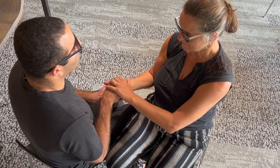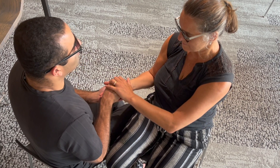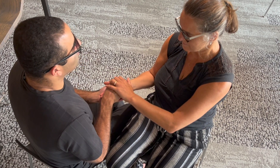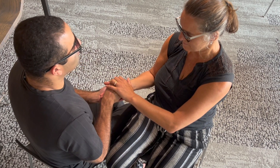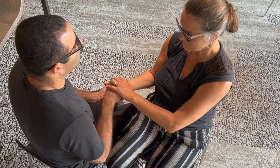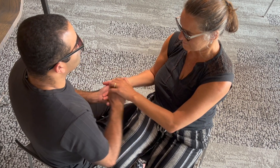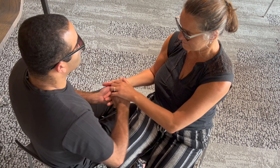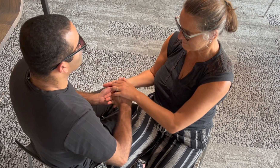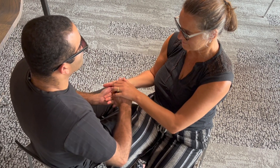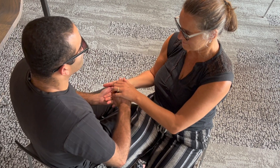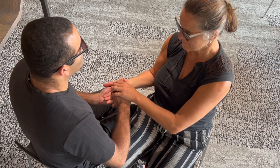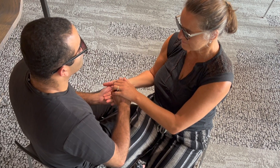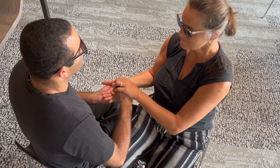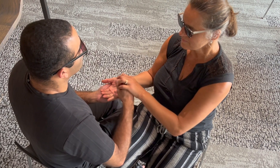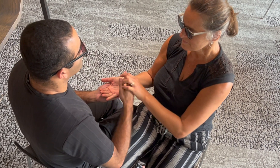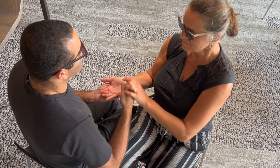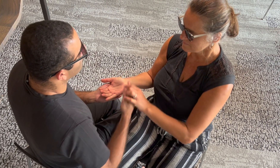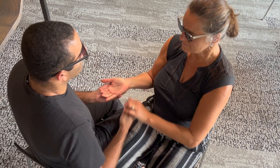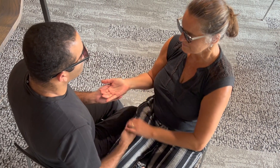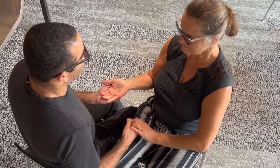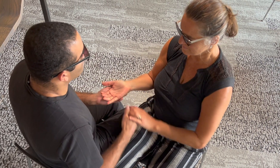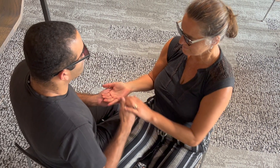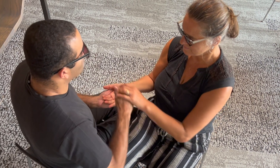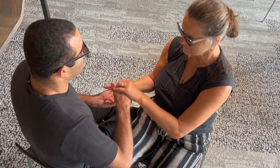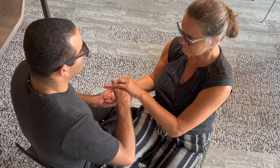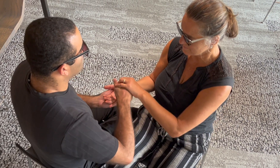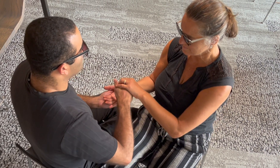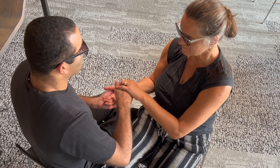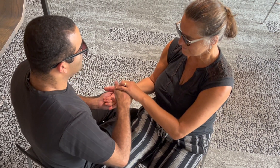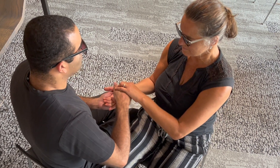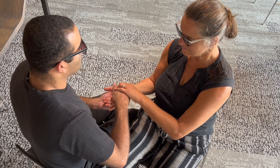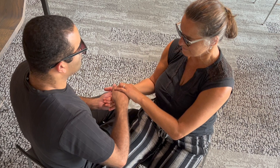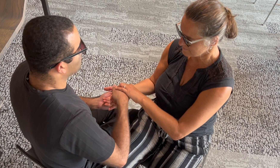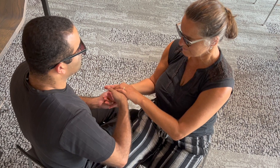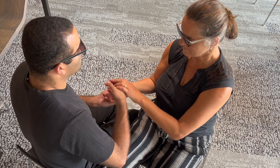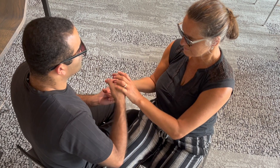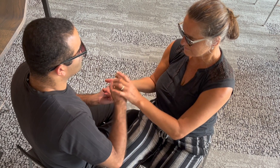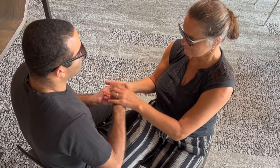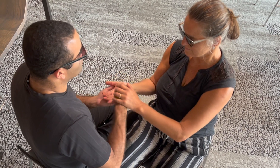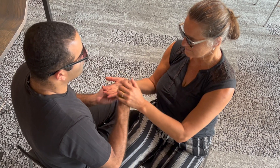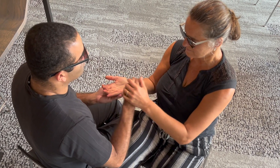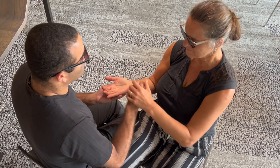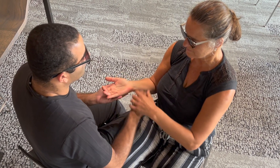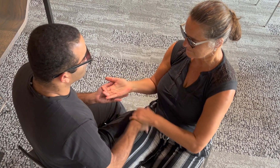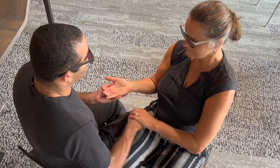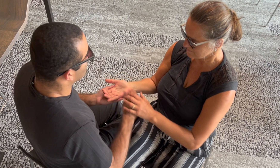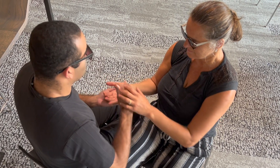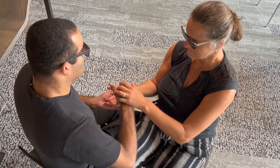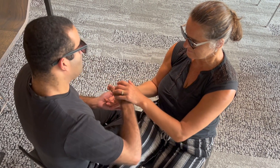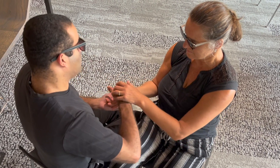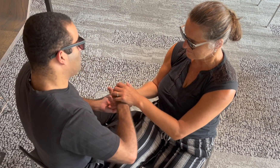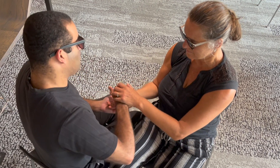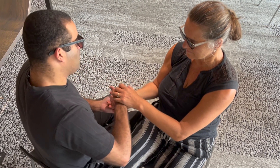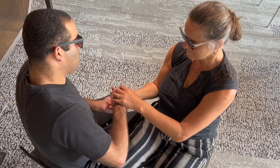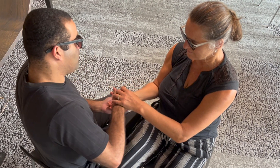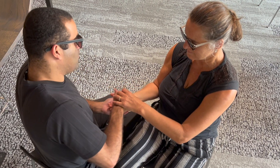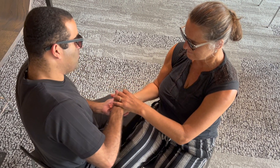Next, I grab an avocado. I remove the pit, and then take the avocado fruit